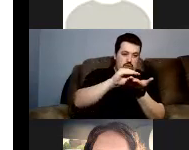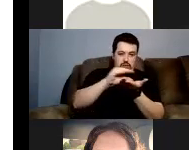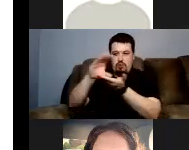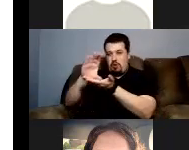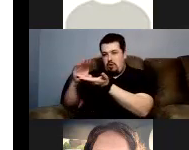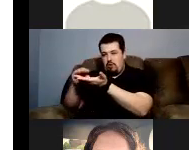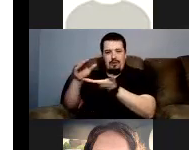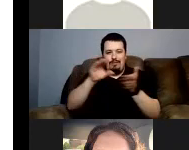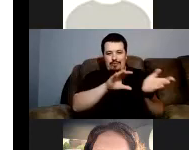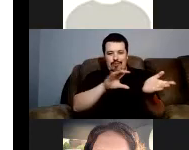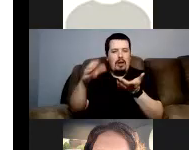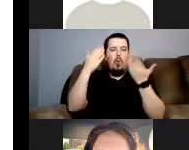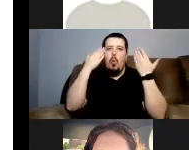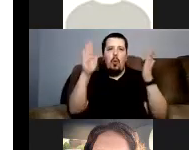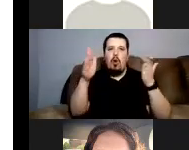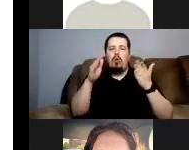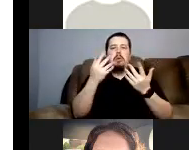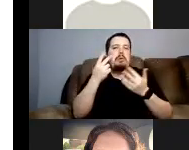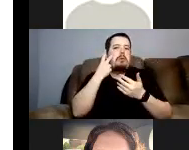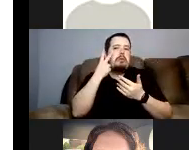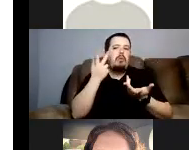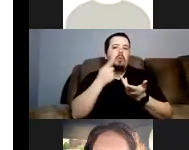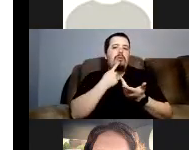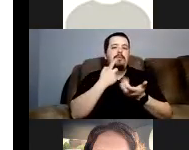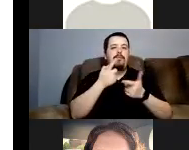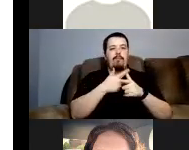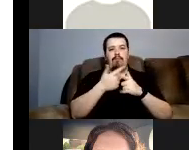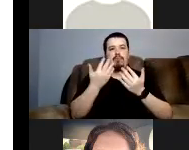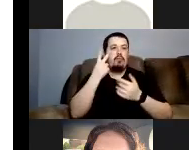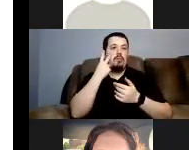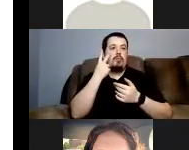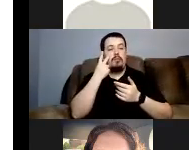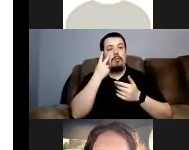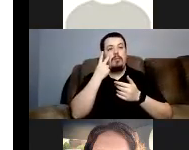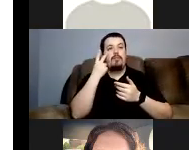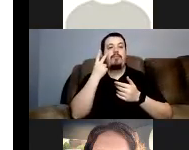um so we're waiting on that and uh we're waiting to see whether or not just generally the pie is